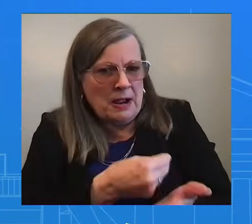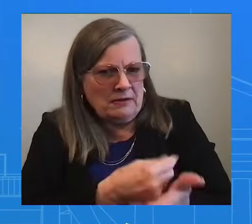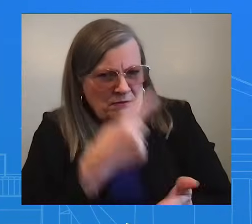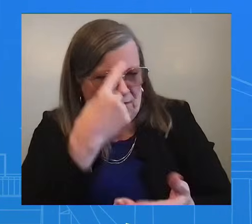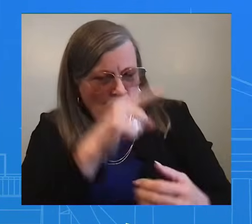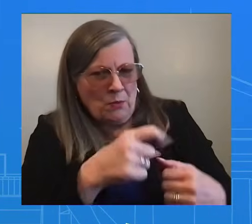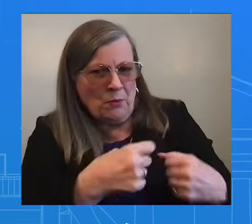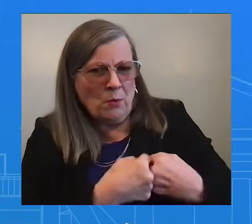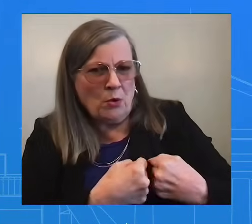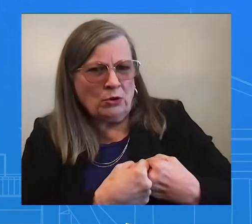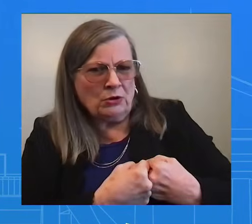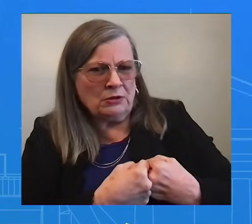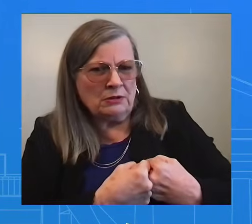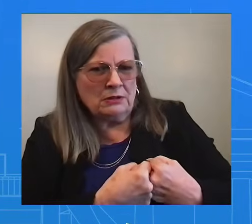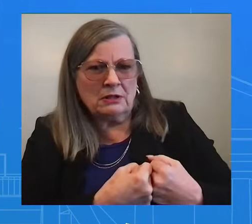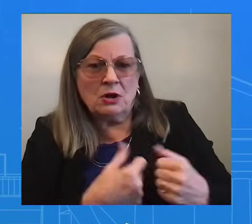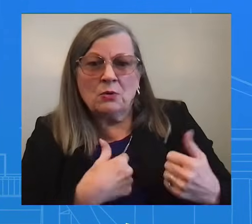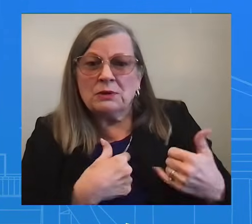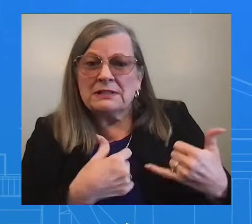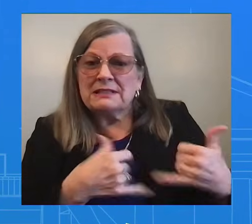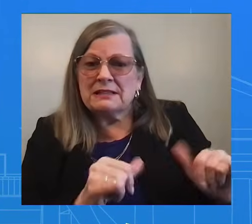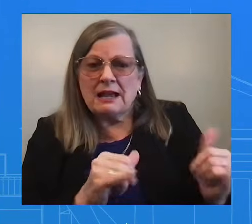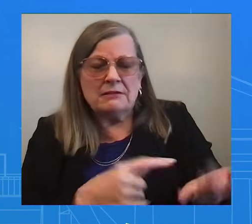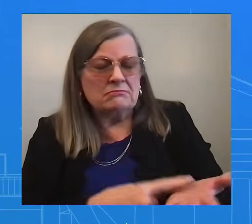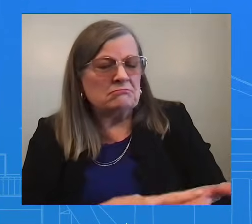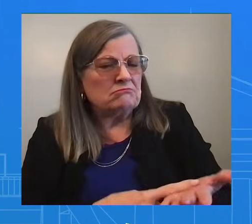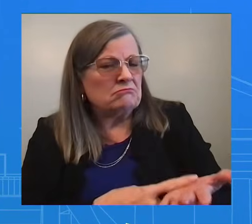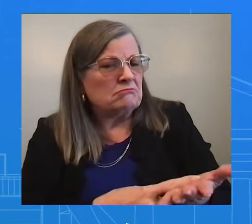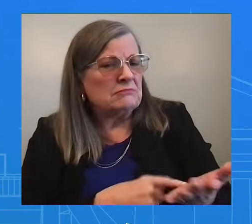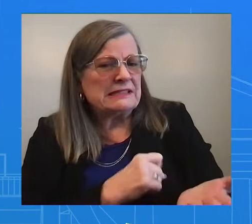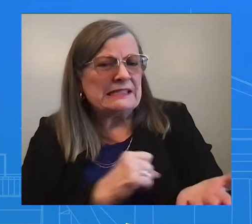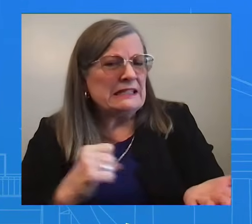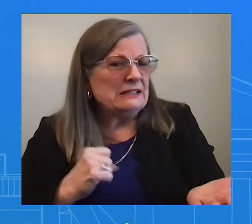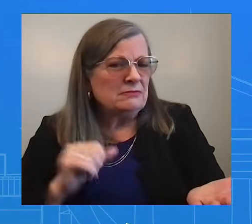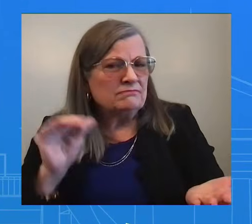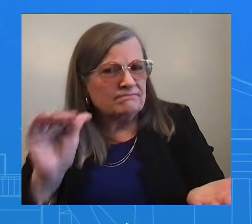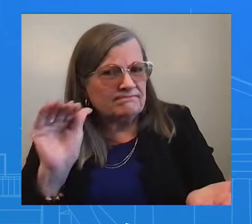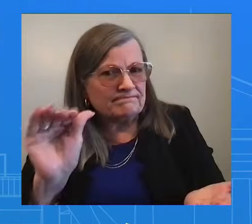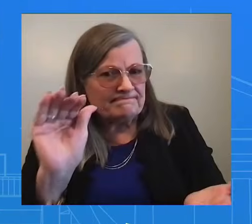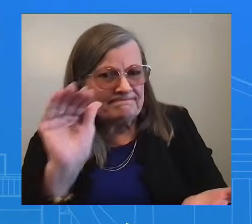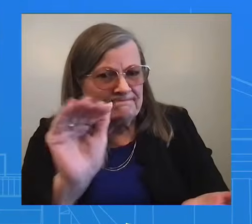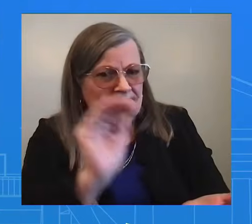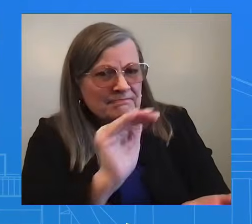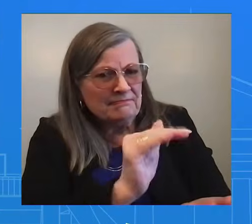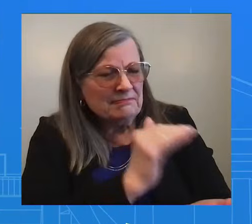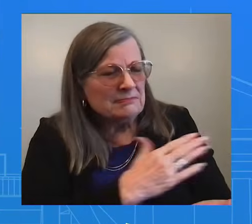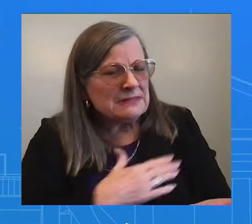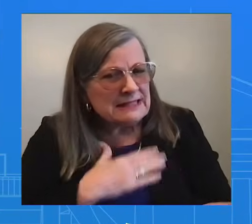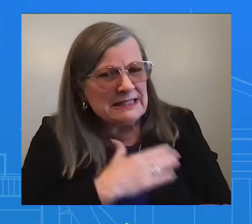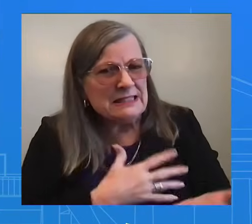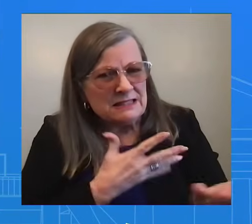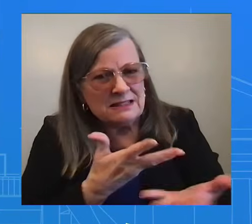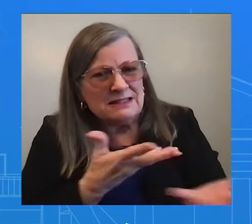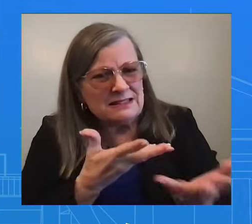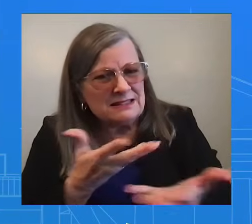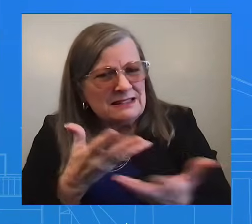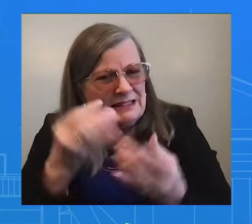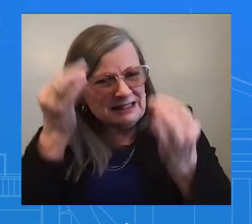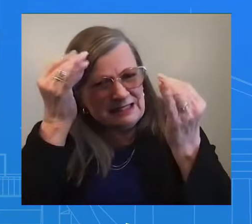doing the Senate negotiations. And we want to make sure that we come to a bipartisan agreement. We understand that. We understand, to actually deal with this issue,